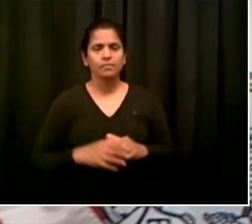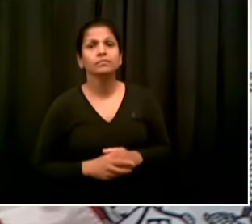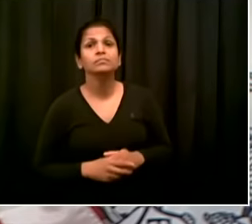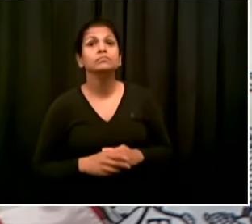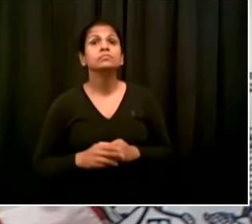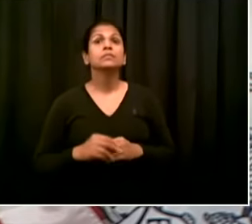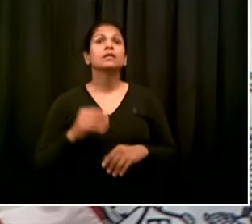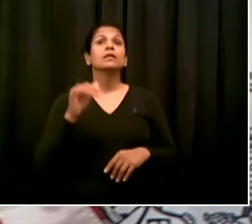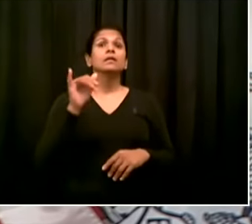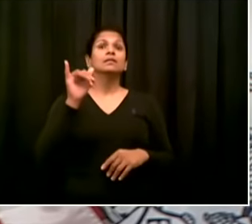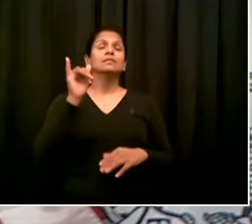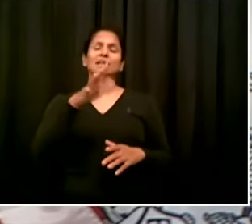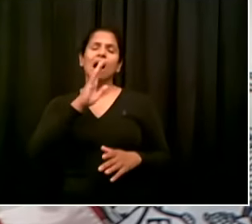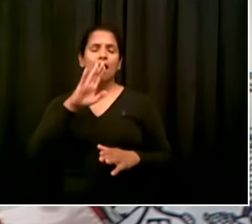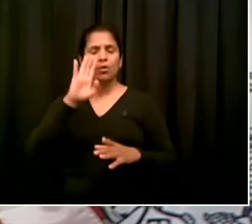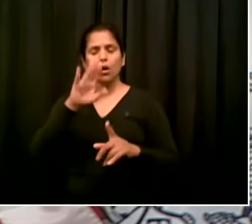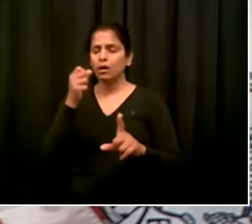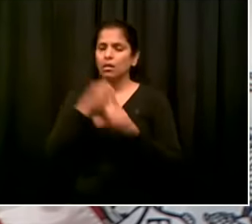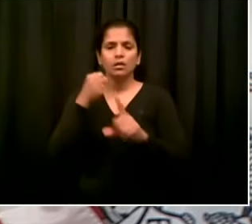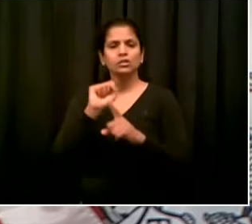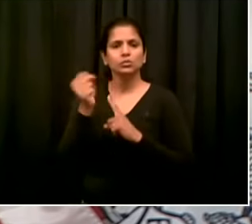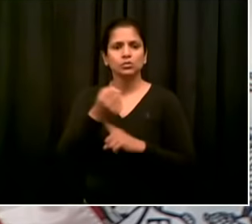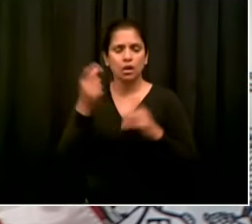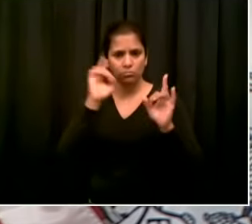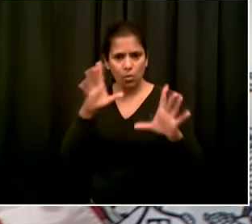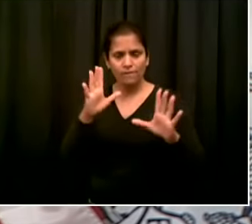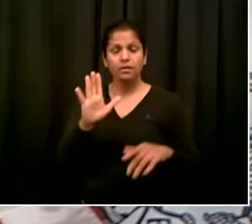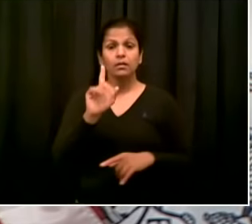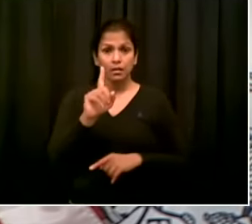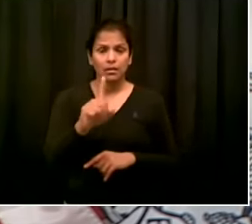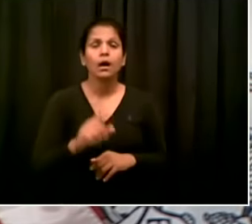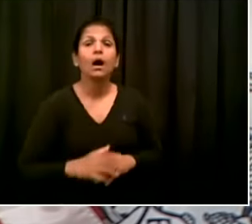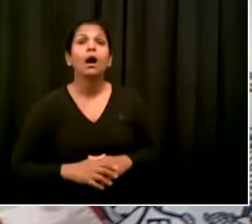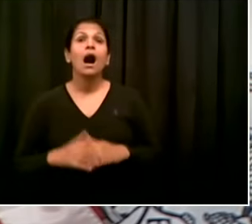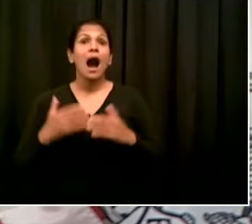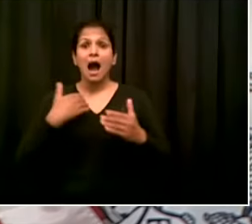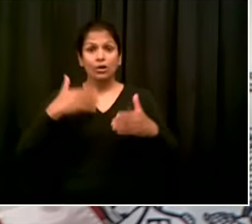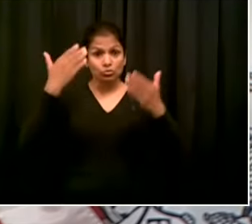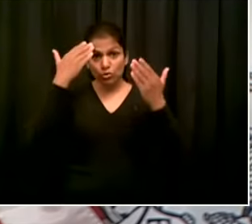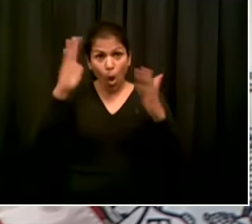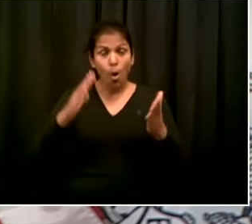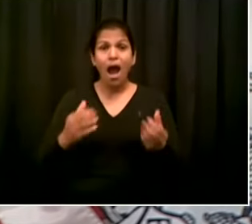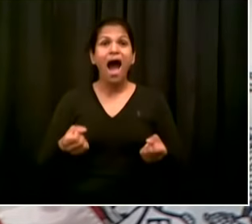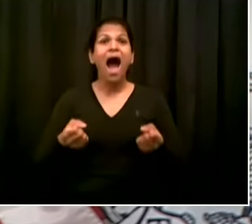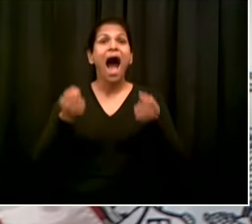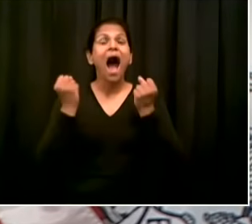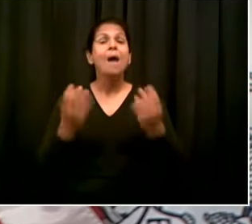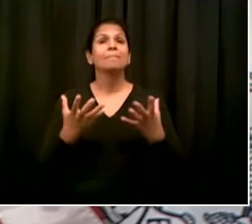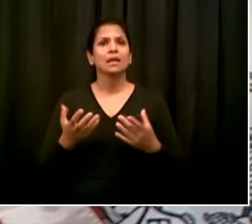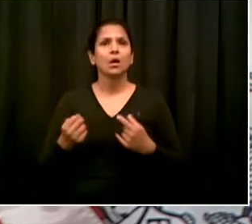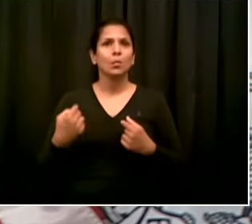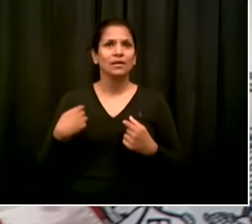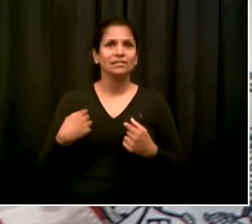WE HAVE AN UNUSUAL SITUATION OF AN OUGHT BREAK IN A SPECIFIC COMMUNITY AND IT IS A KNOWN FCTA